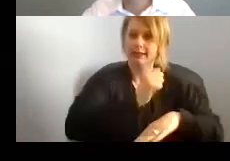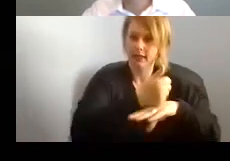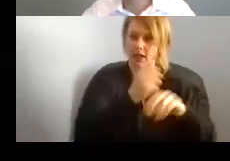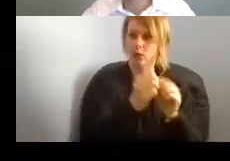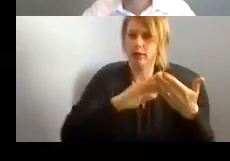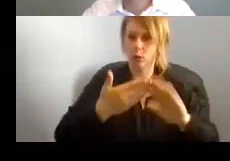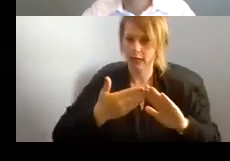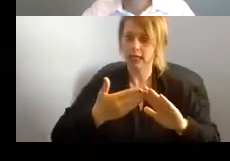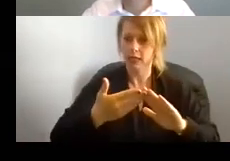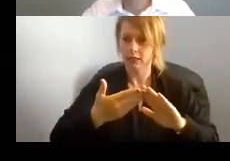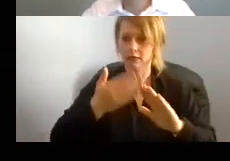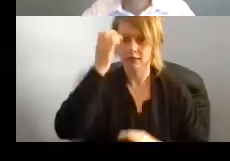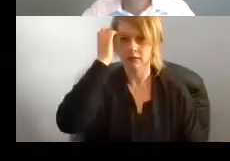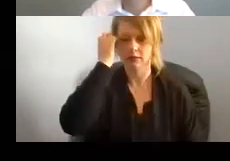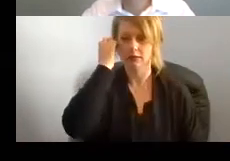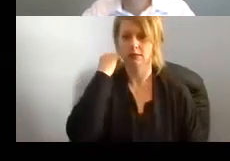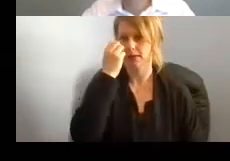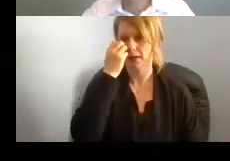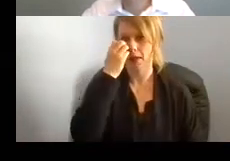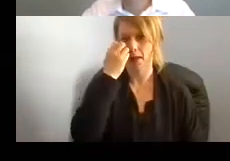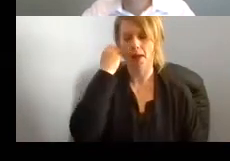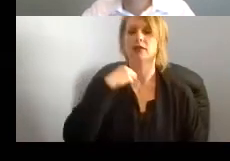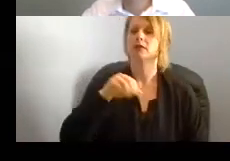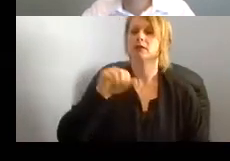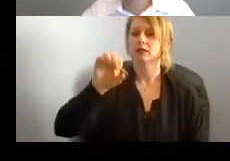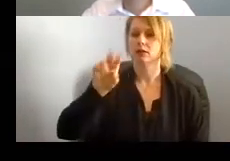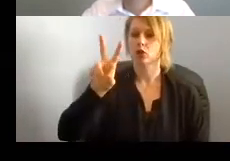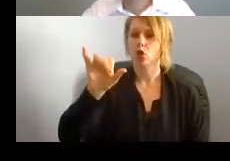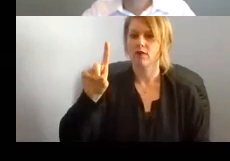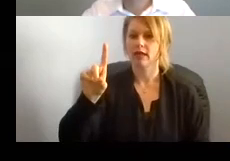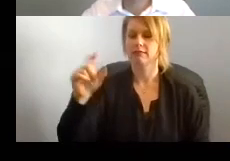As I said, you just go to the COVID-19-specific web page